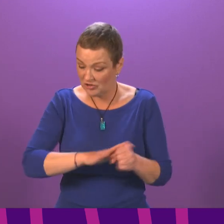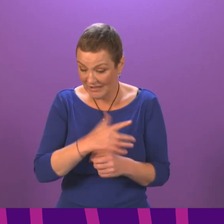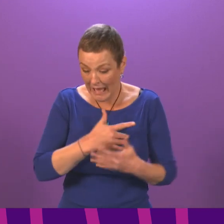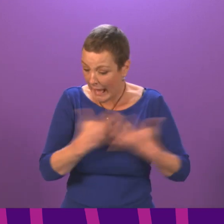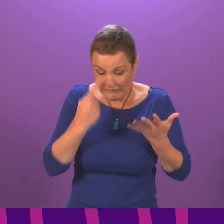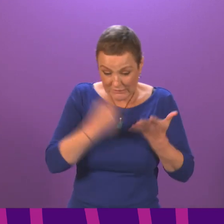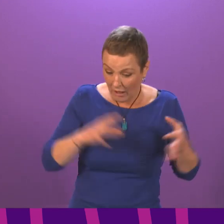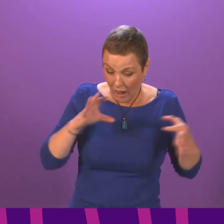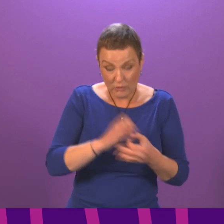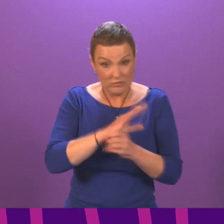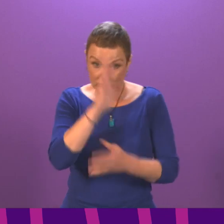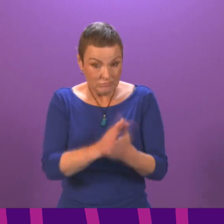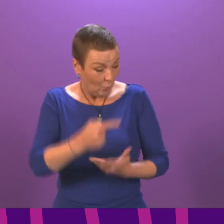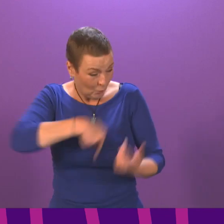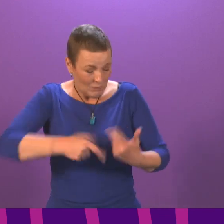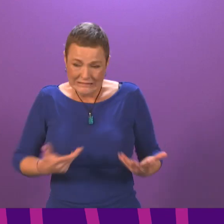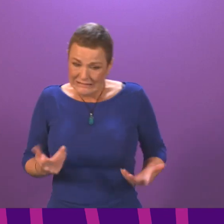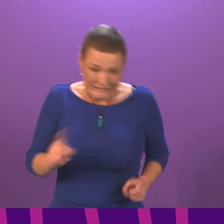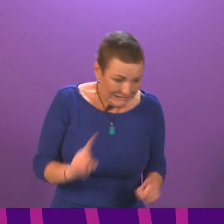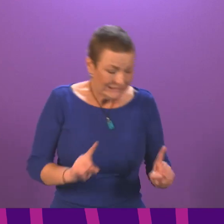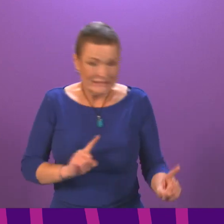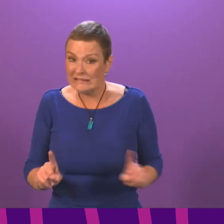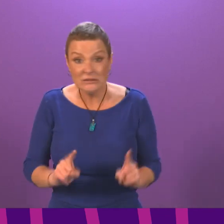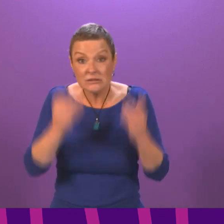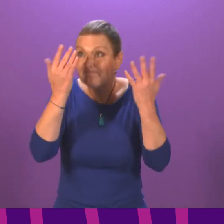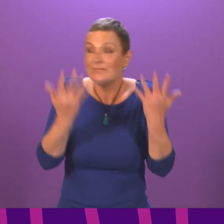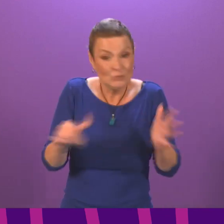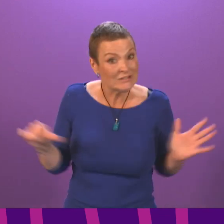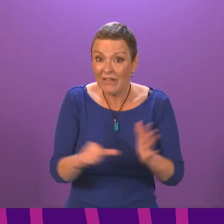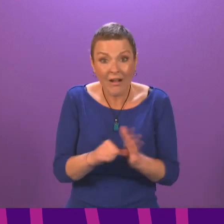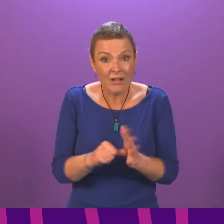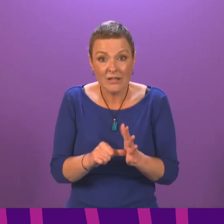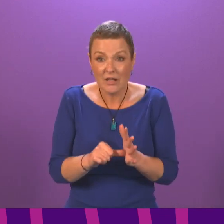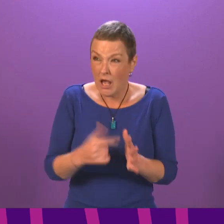months, it is one that we have agonised over. It is difficult to be absolutely certain what